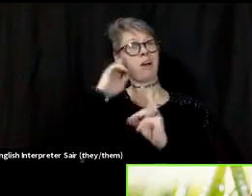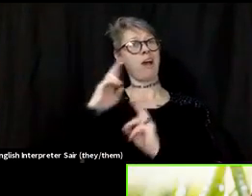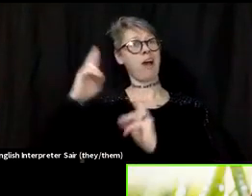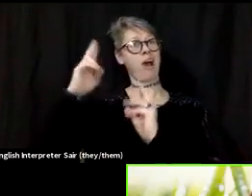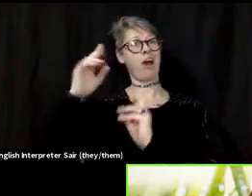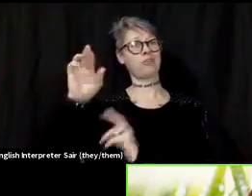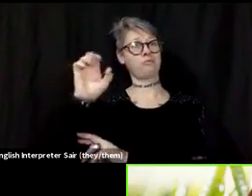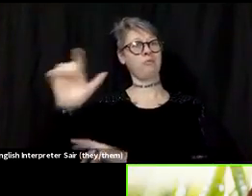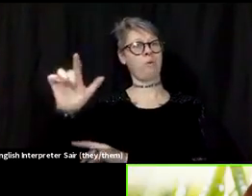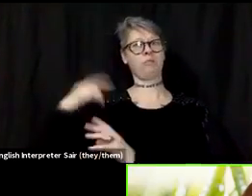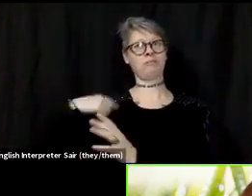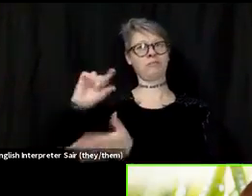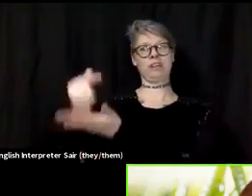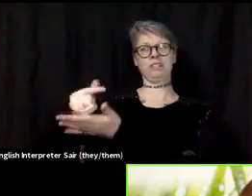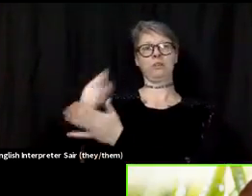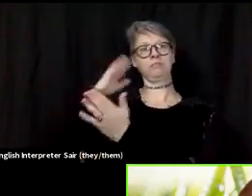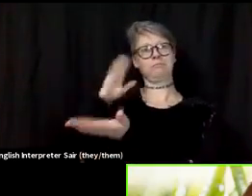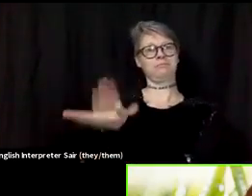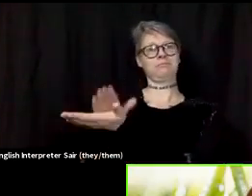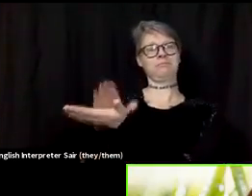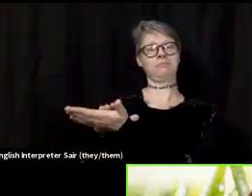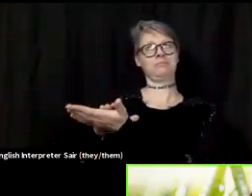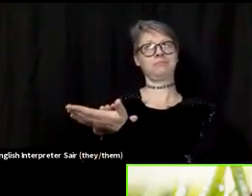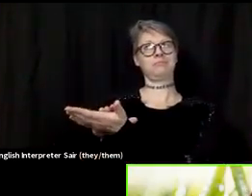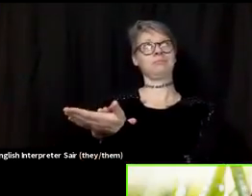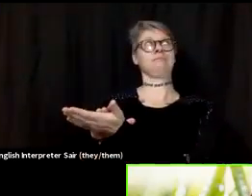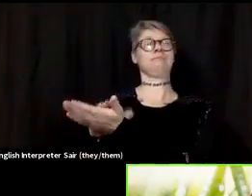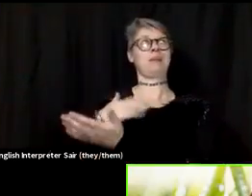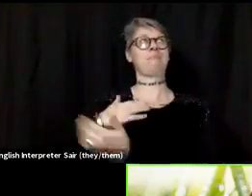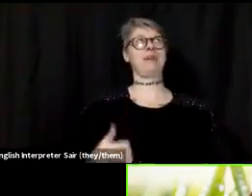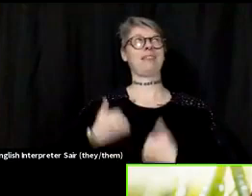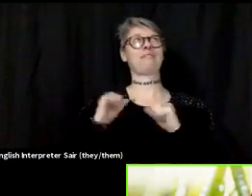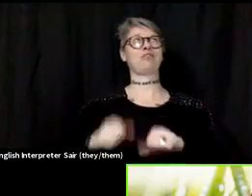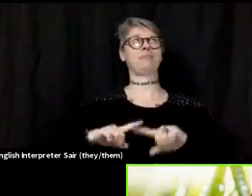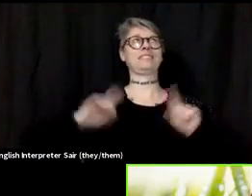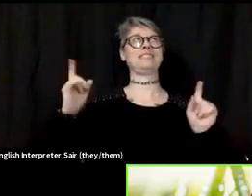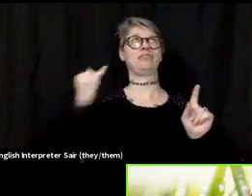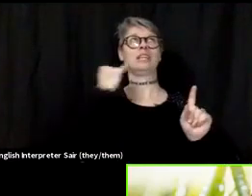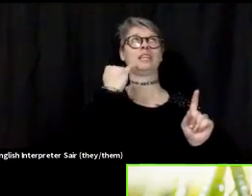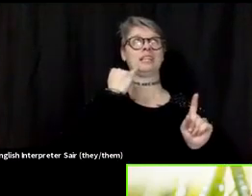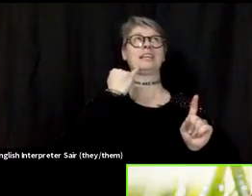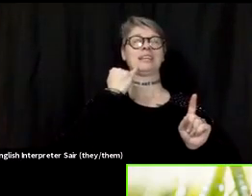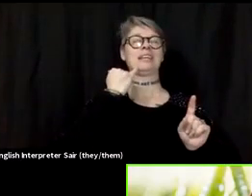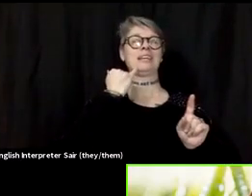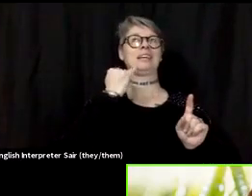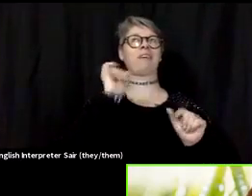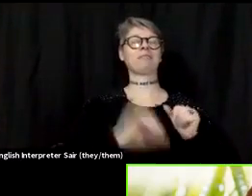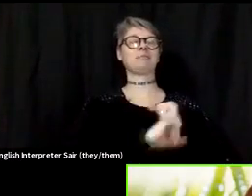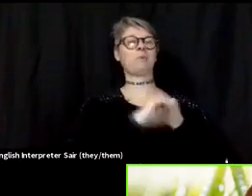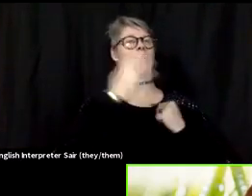UBC on the honor roll. Yeah, my life could have been a little bit different. If little bit different. If I struggled through School with